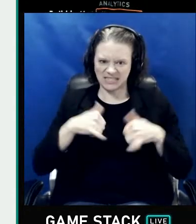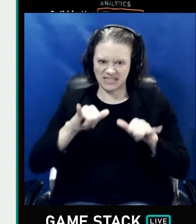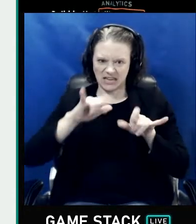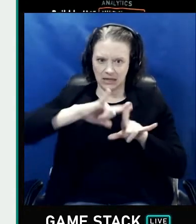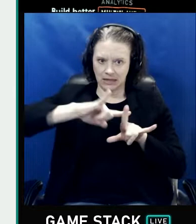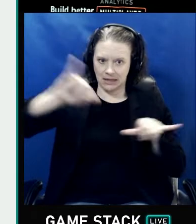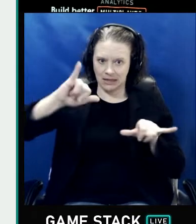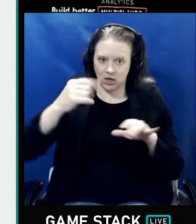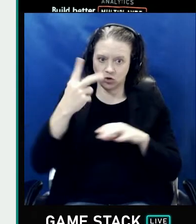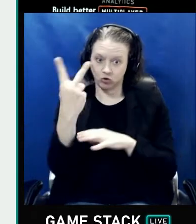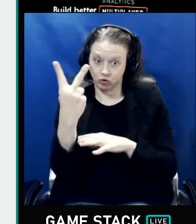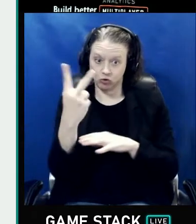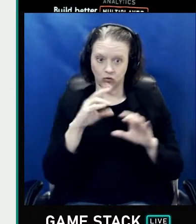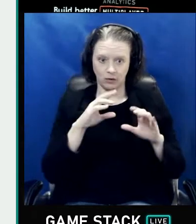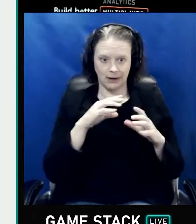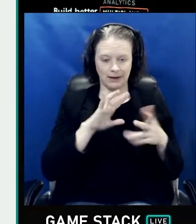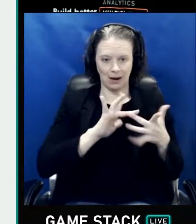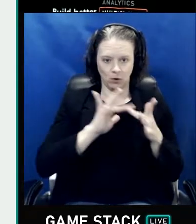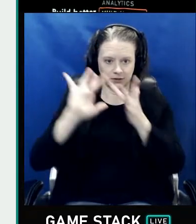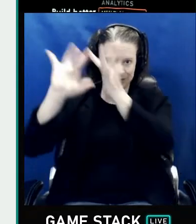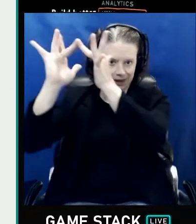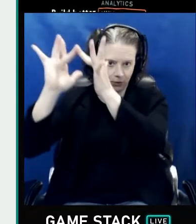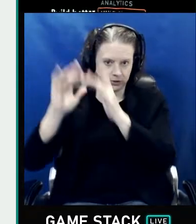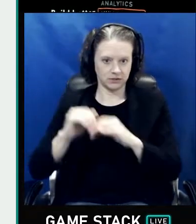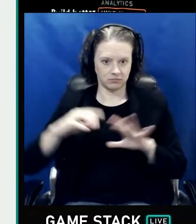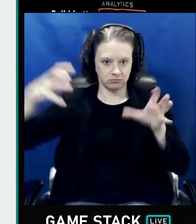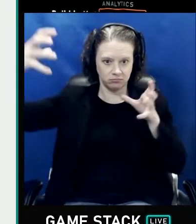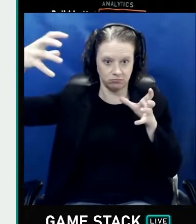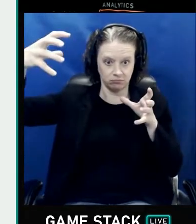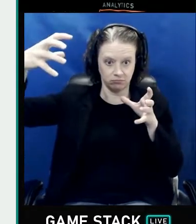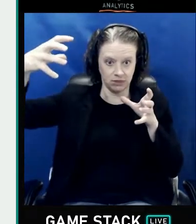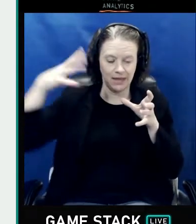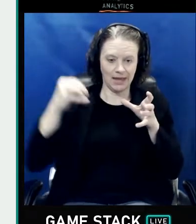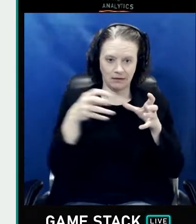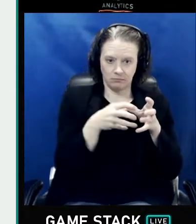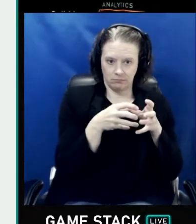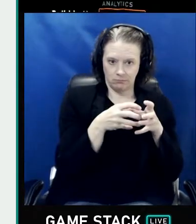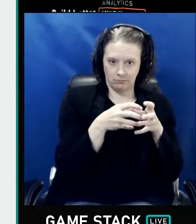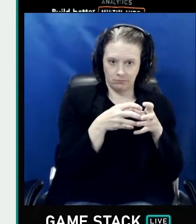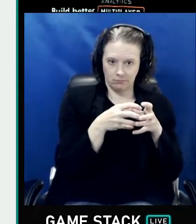You actually have the flexibility for players to be in multiple networks at the same time.